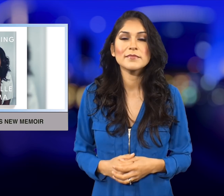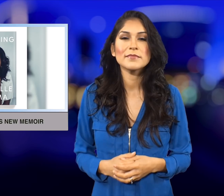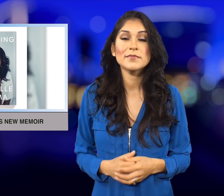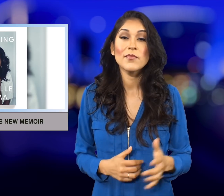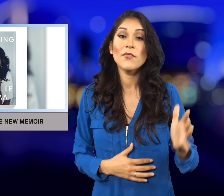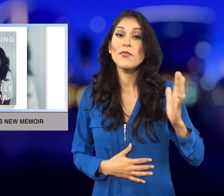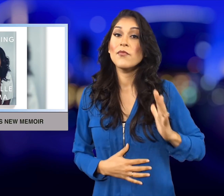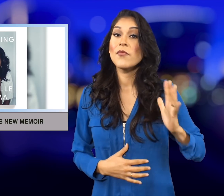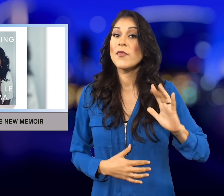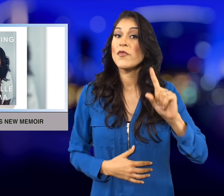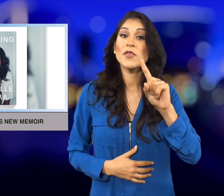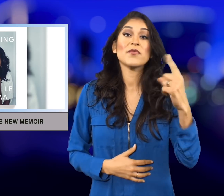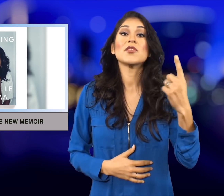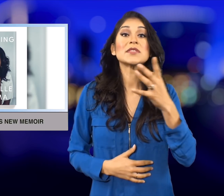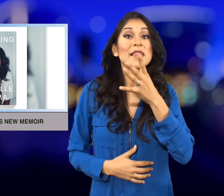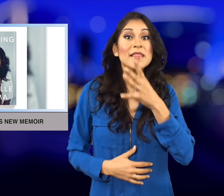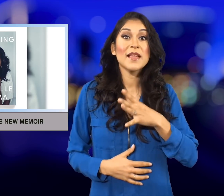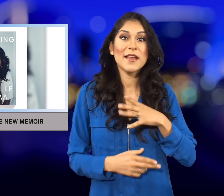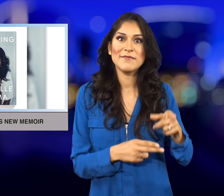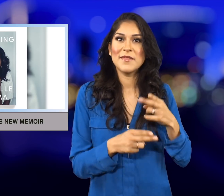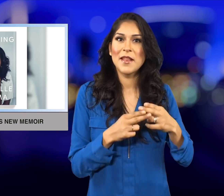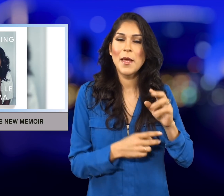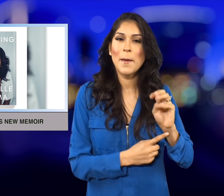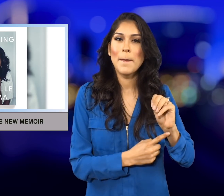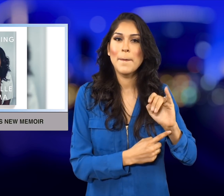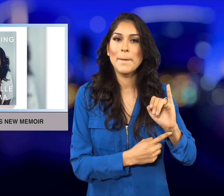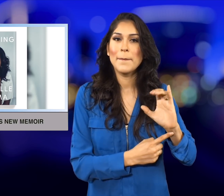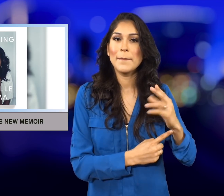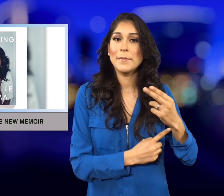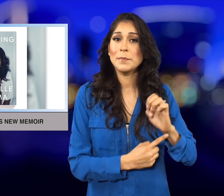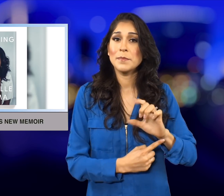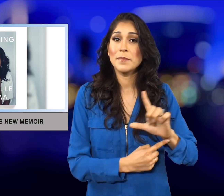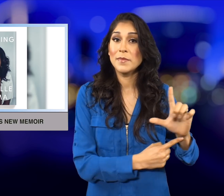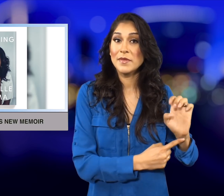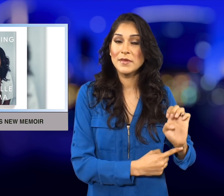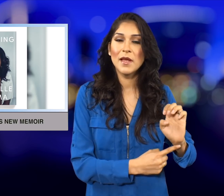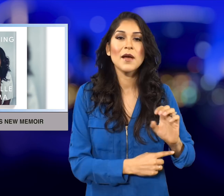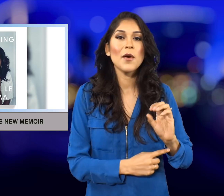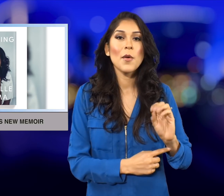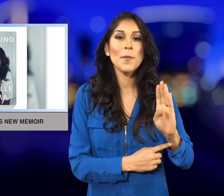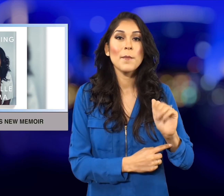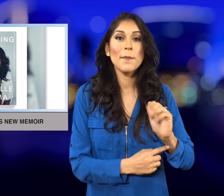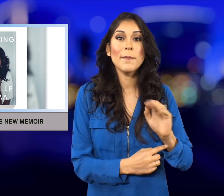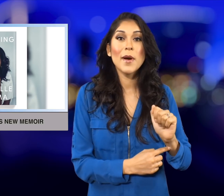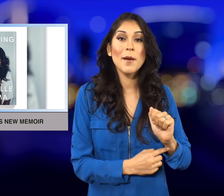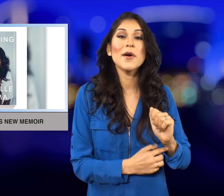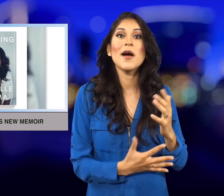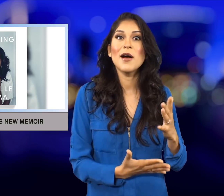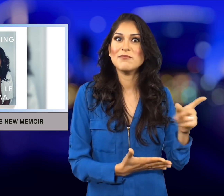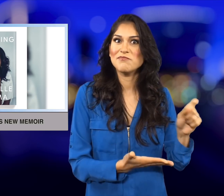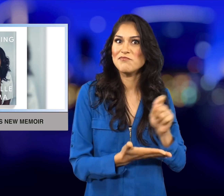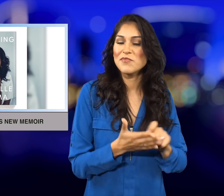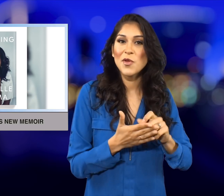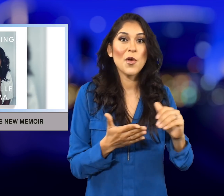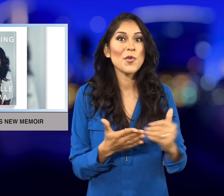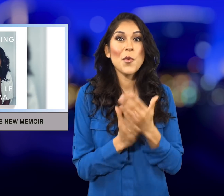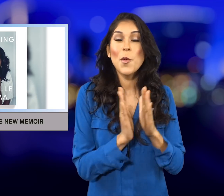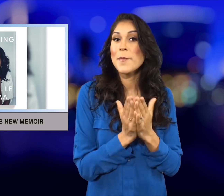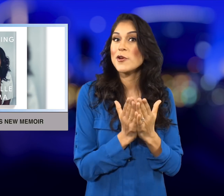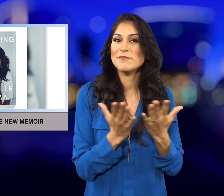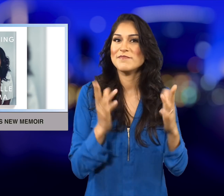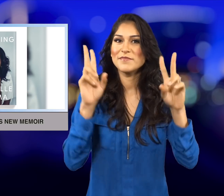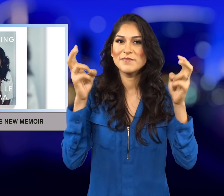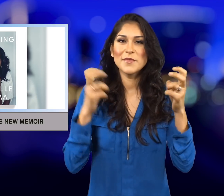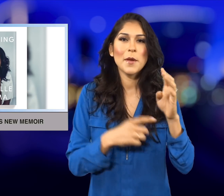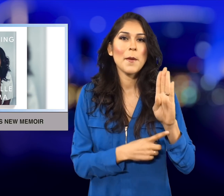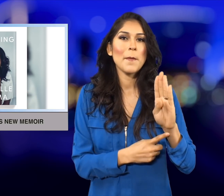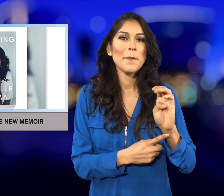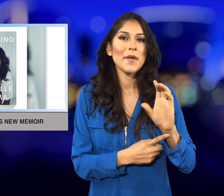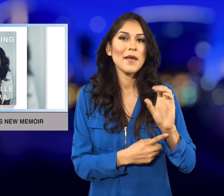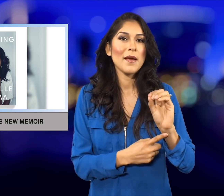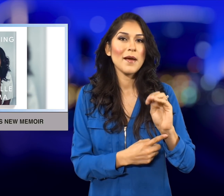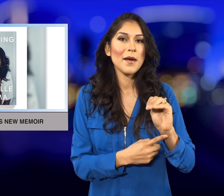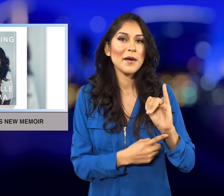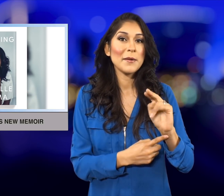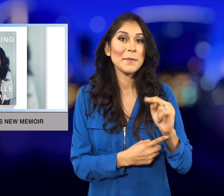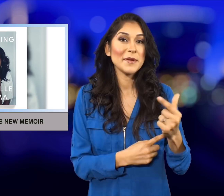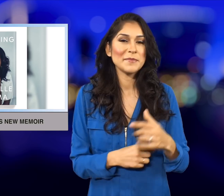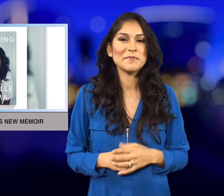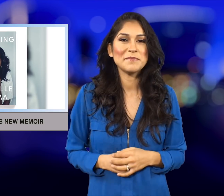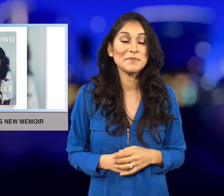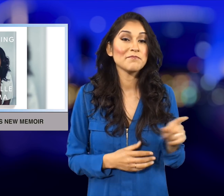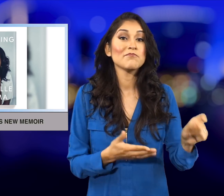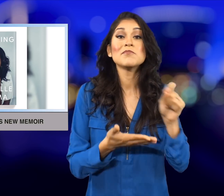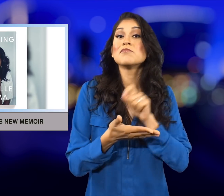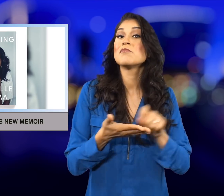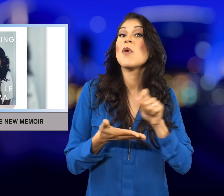Former First Lady, Michelle Obama's new memoir, titled, "Becoming," offers an inside look